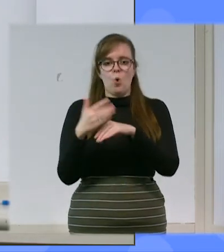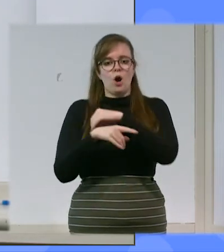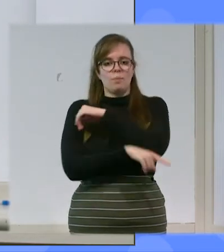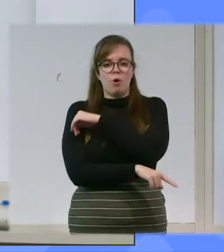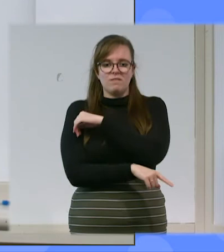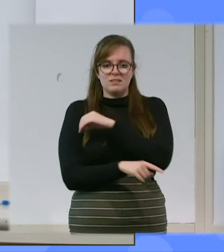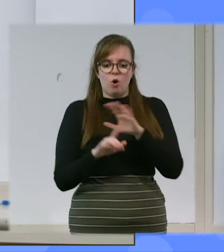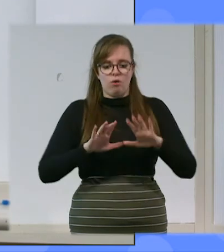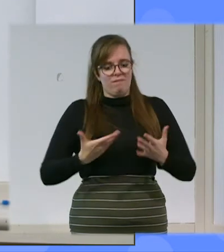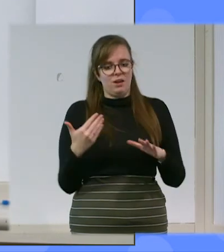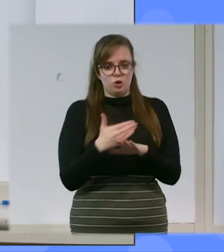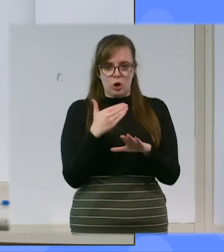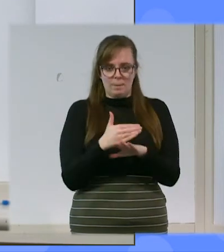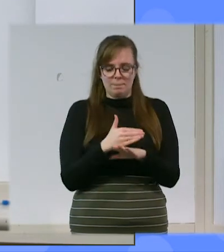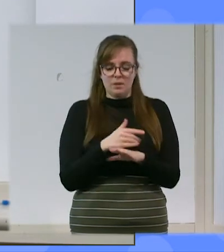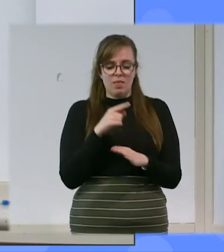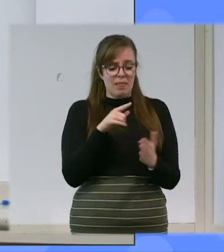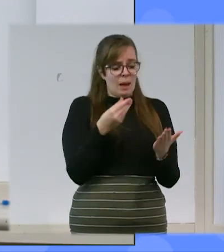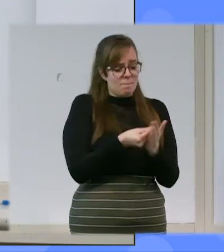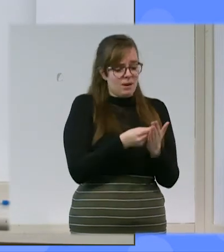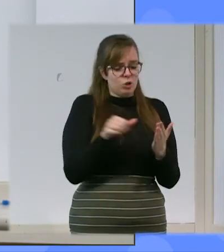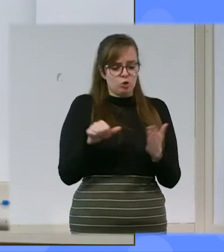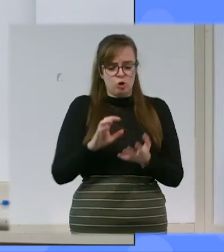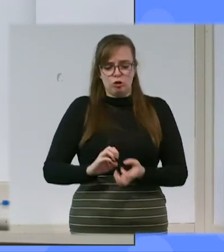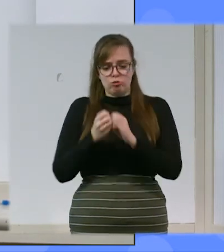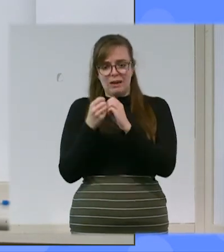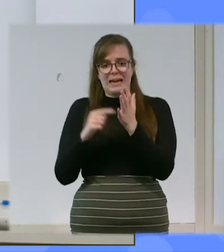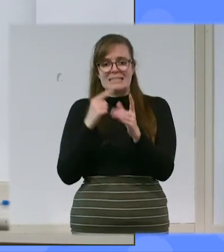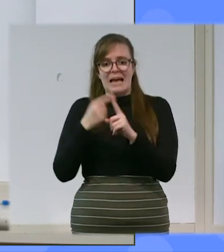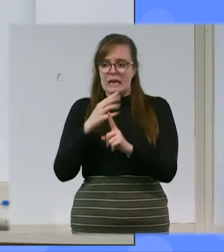using that money to create a tax environment where SMEs in particular can